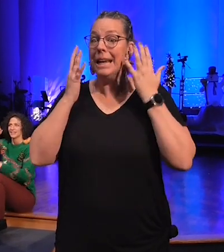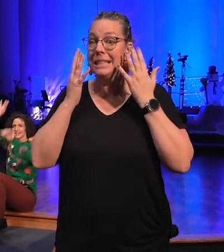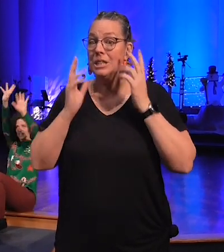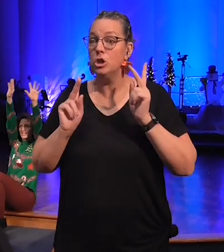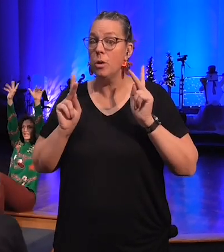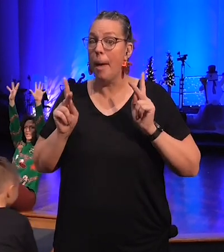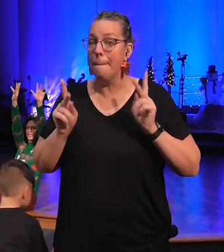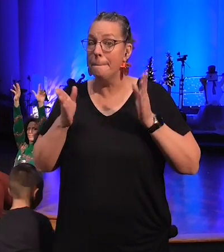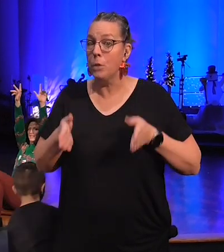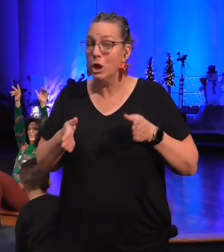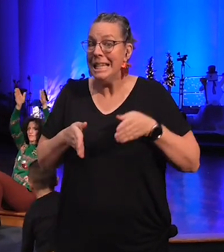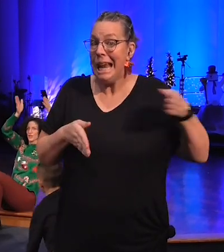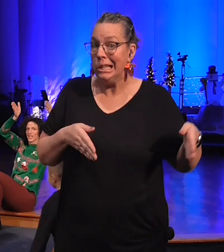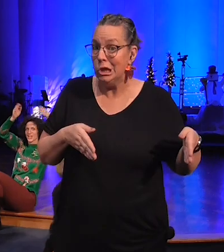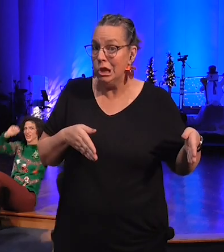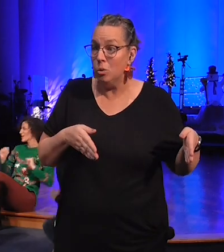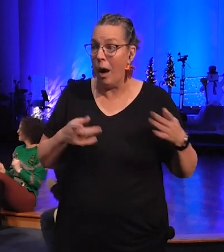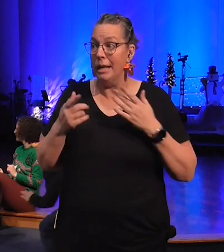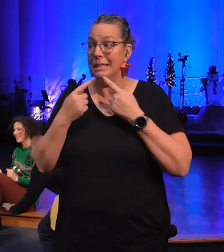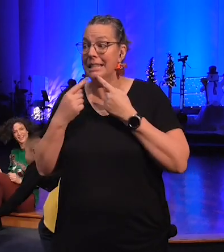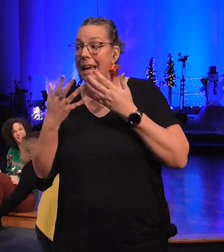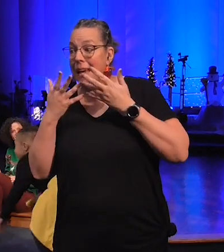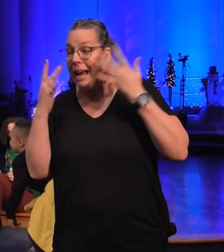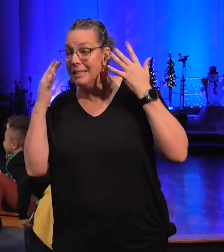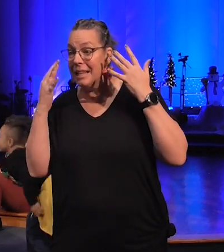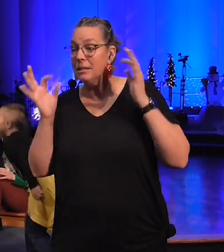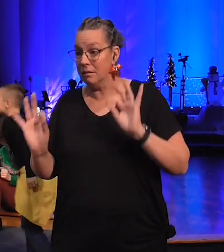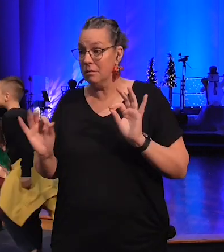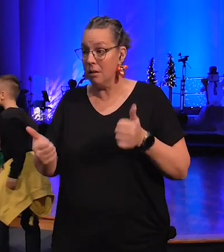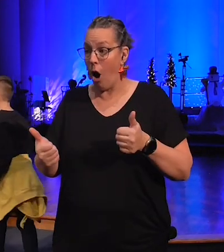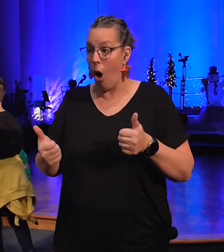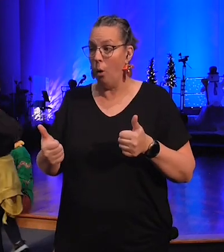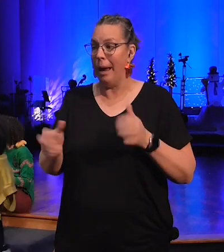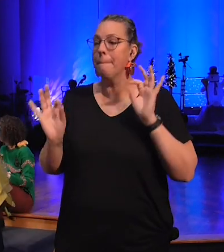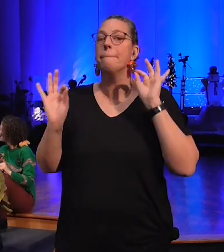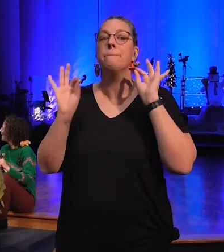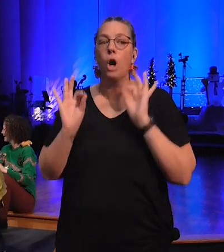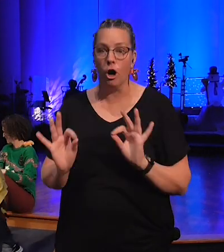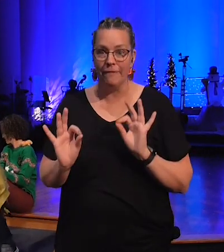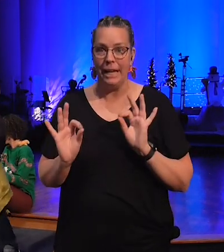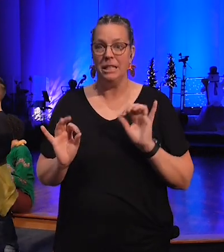listening is even better how about kindness to the person next to you can we all say kindness